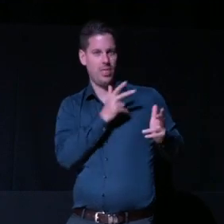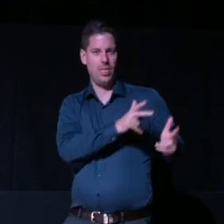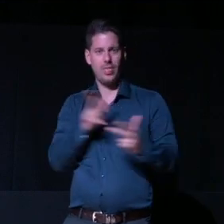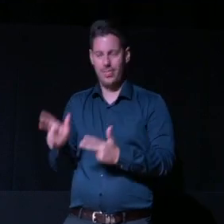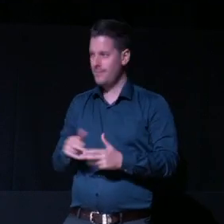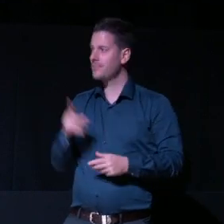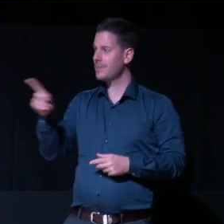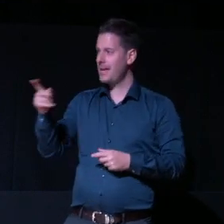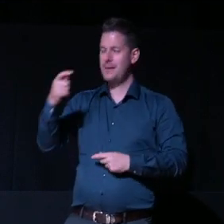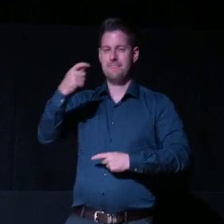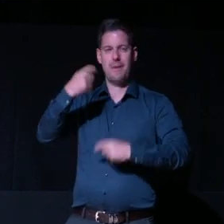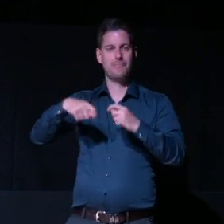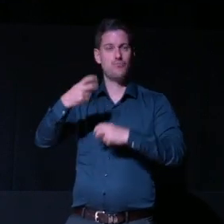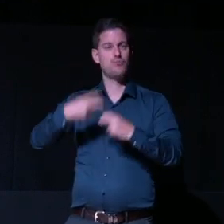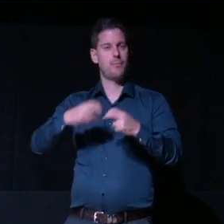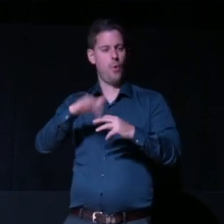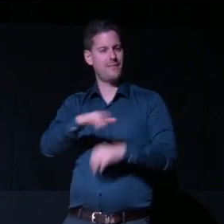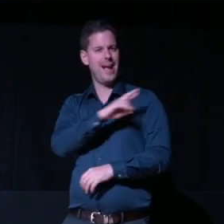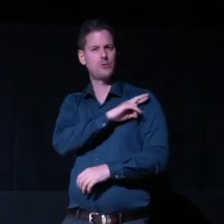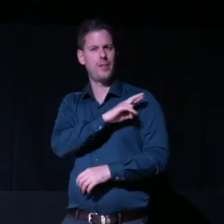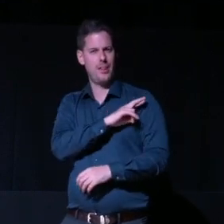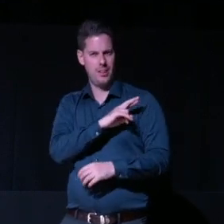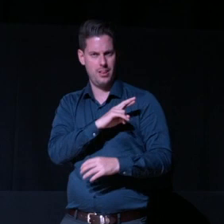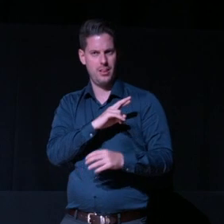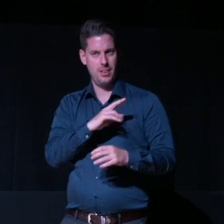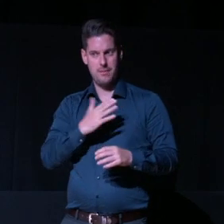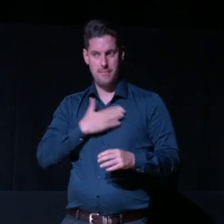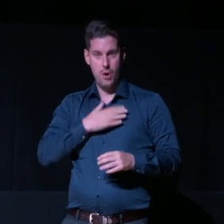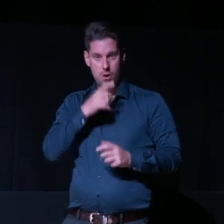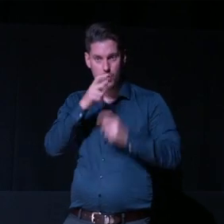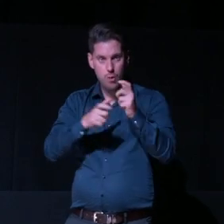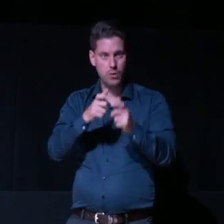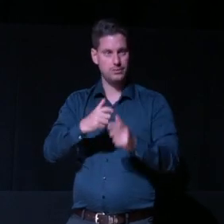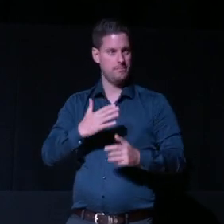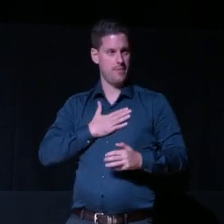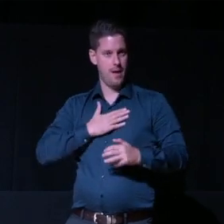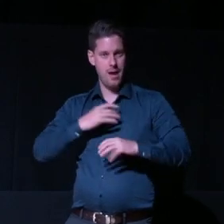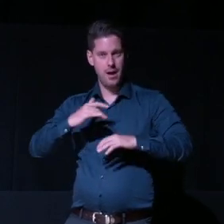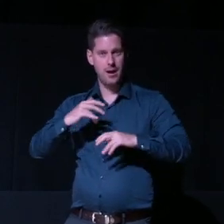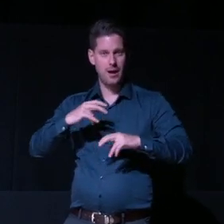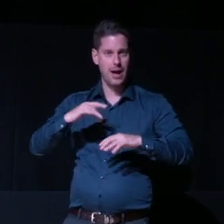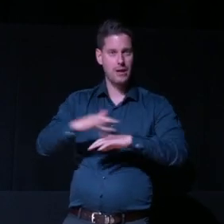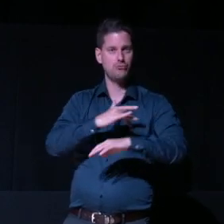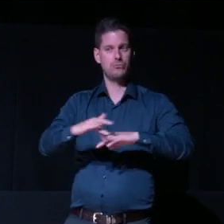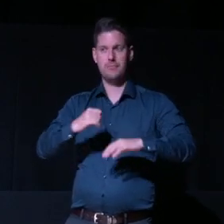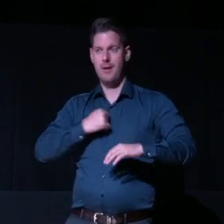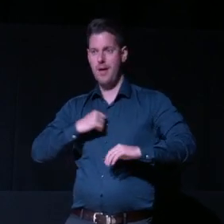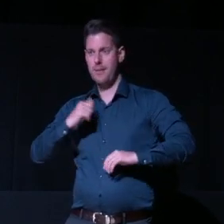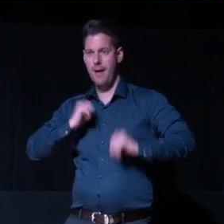to this issue of being held accountable for things that you say and do as an individual. And I know Brittanie that